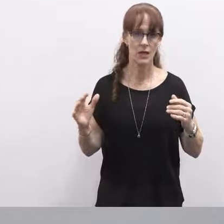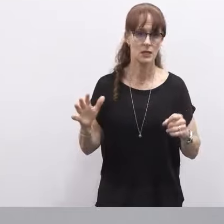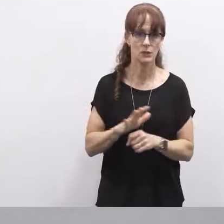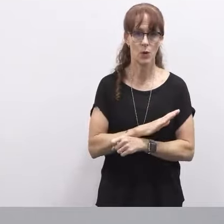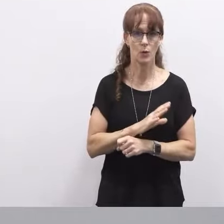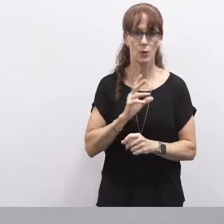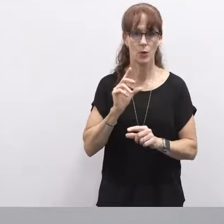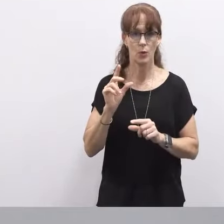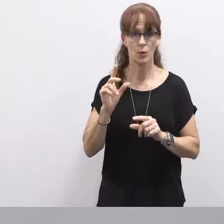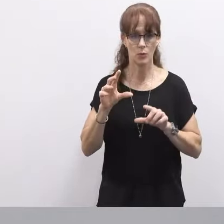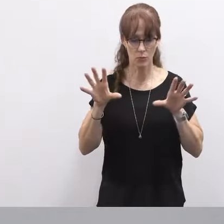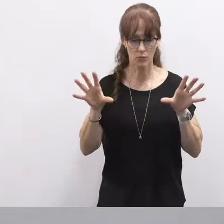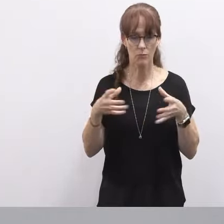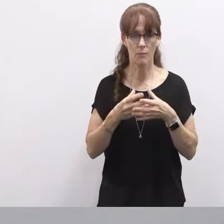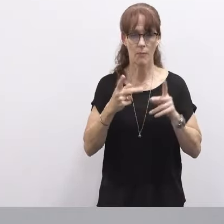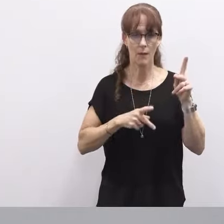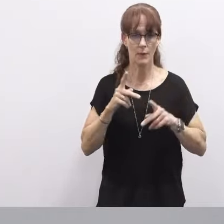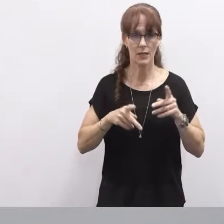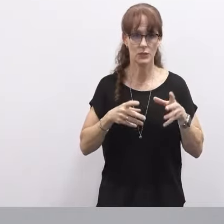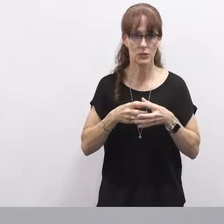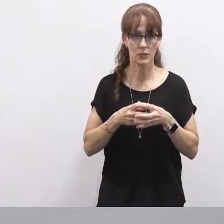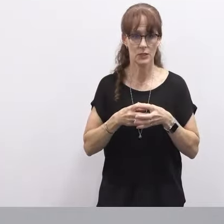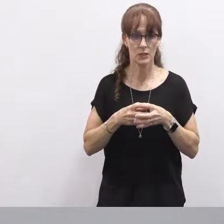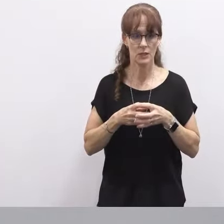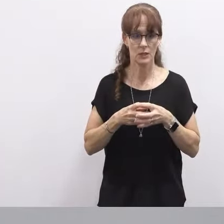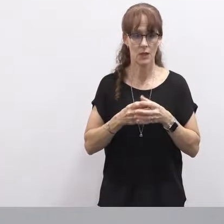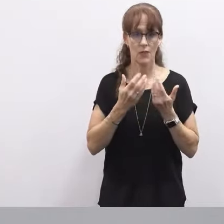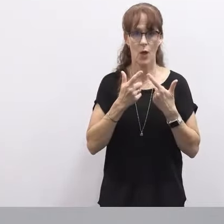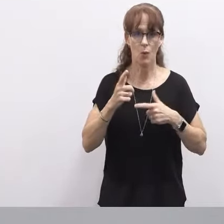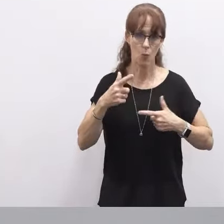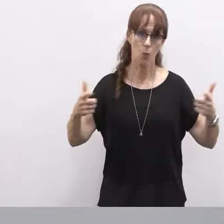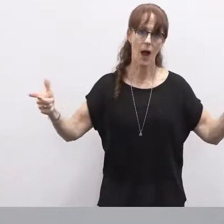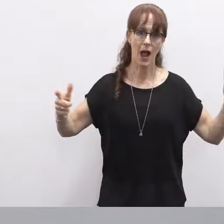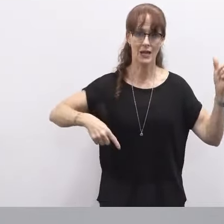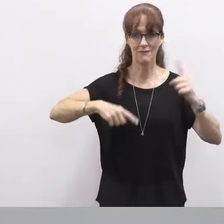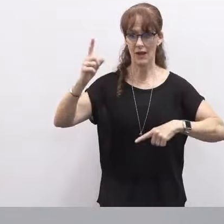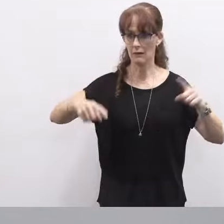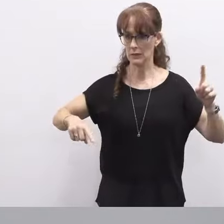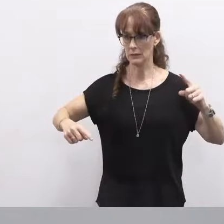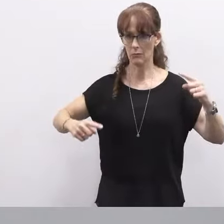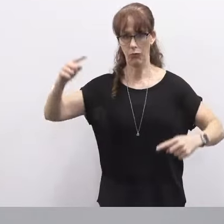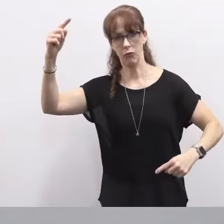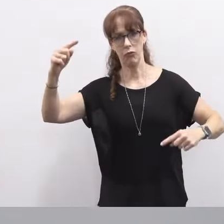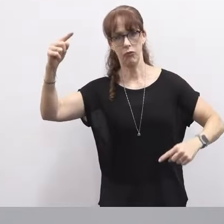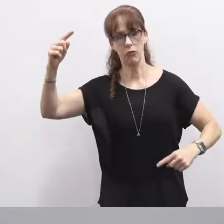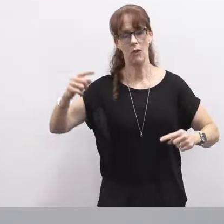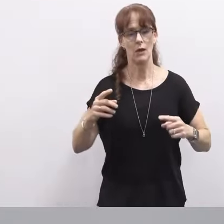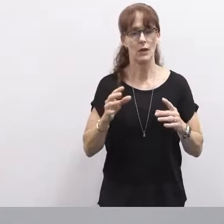by district to decrease the wide variants that we have currently. But I think it's important for folks